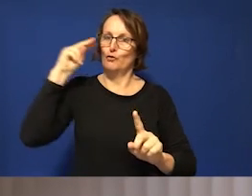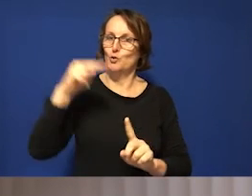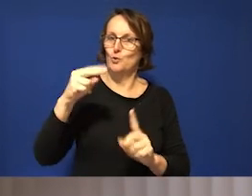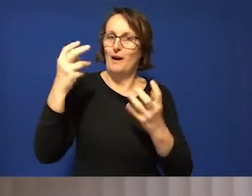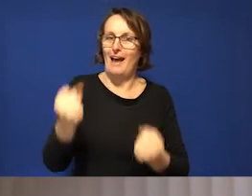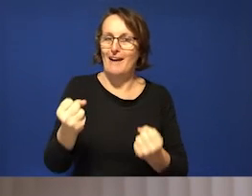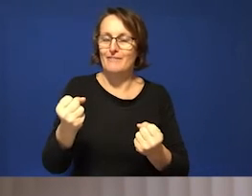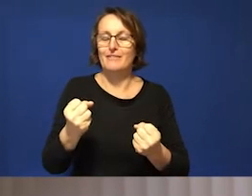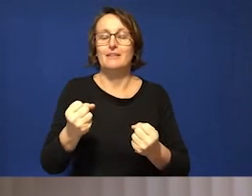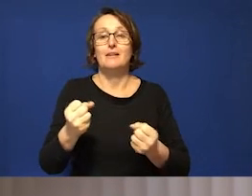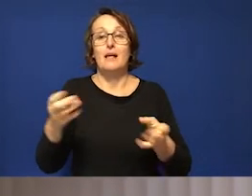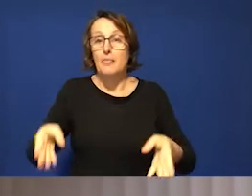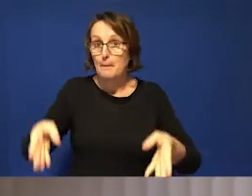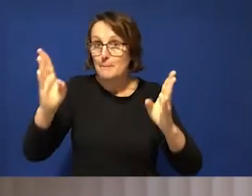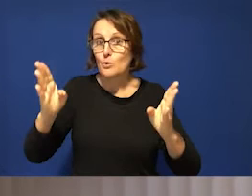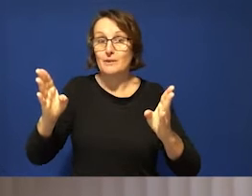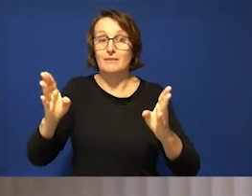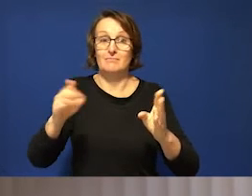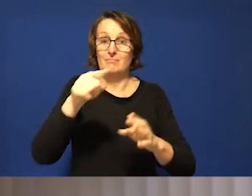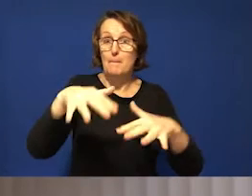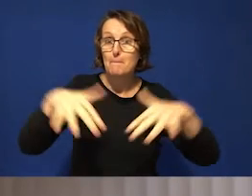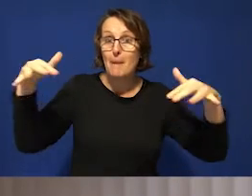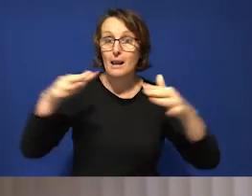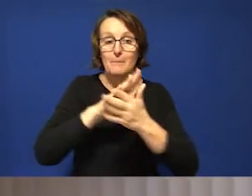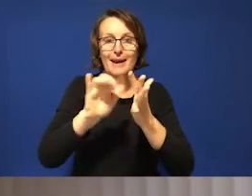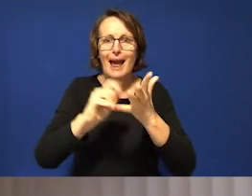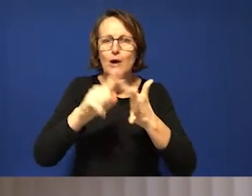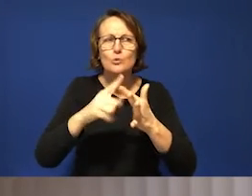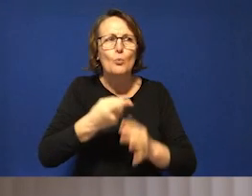The building is 163, 64 years old now.